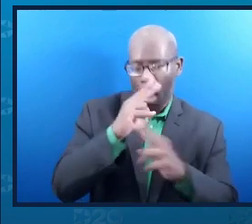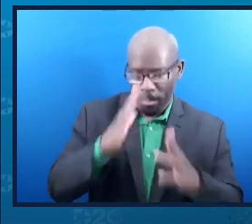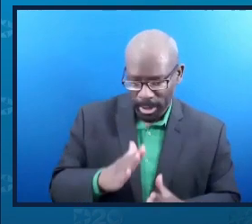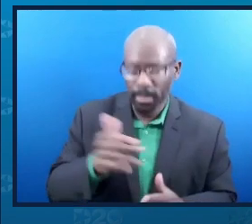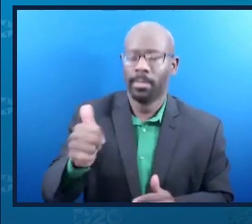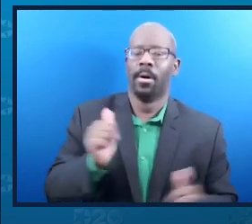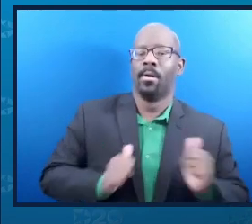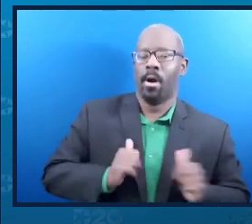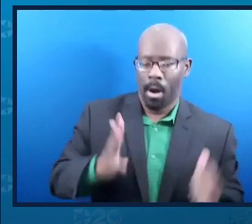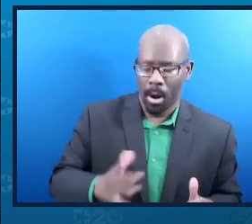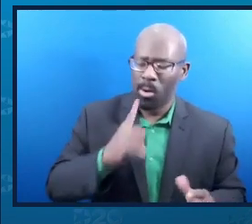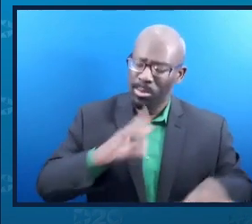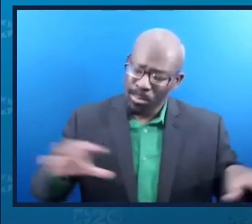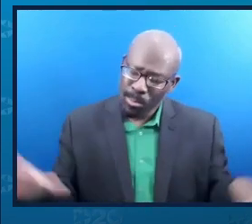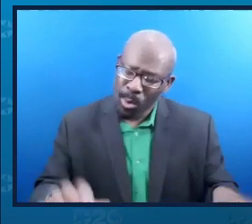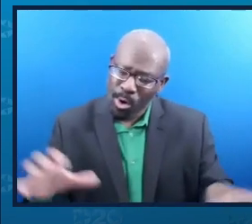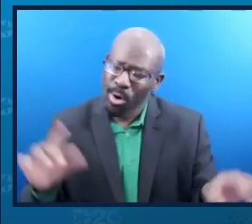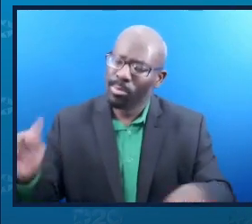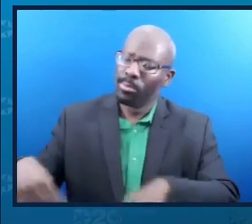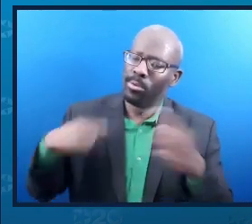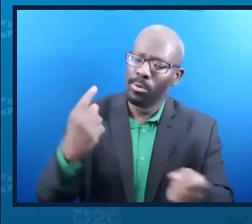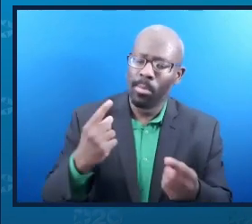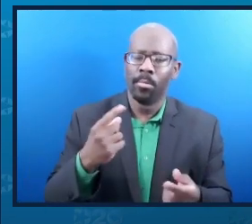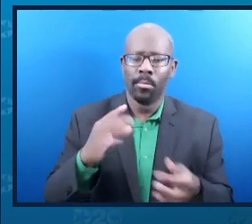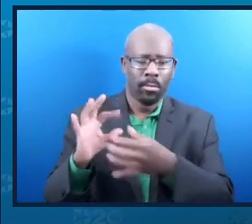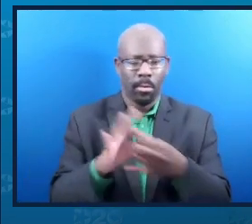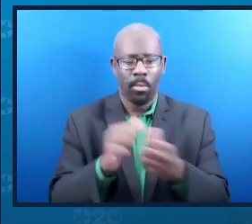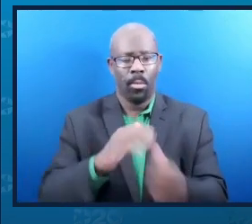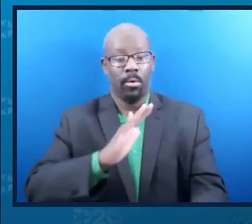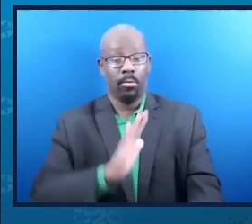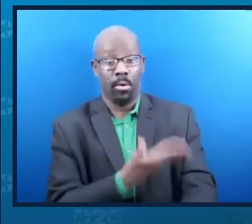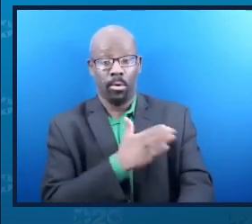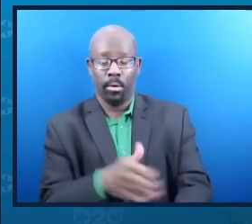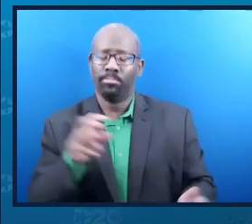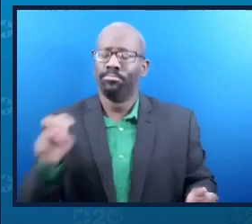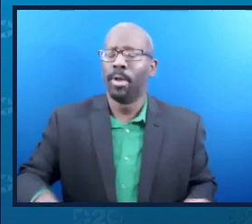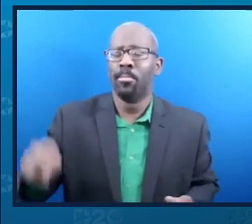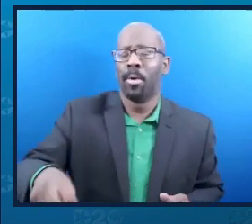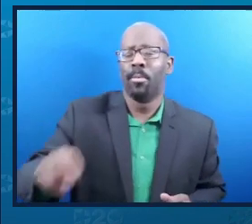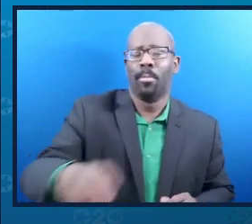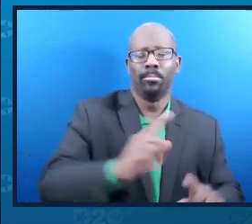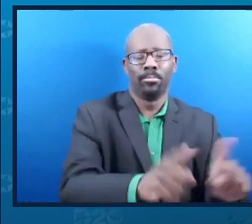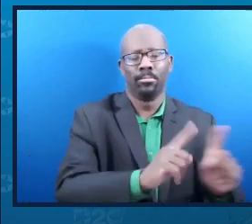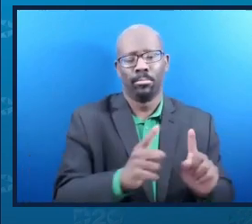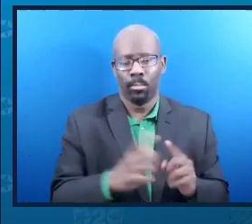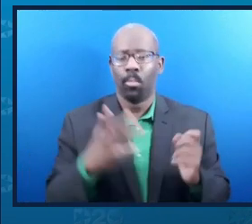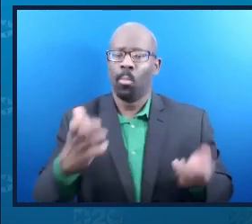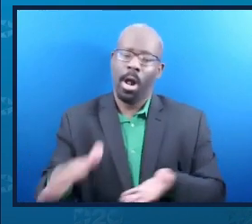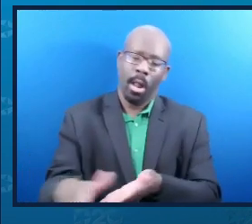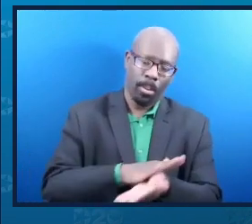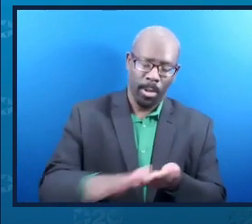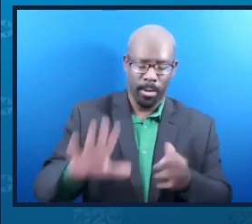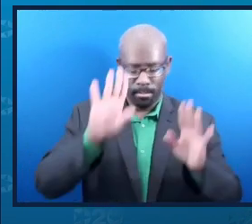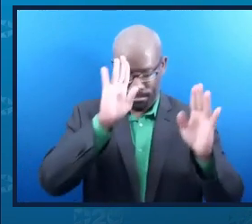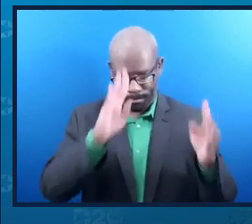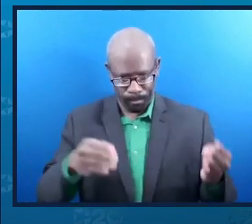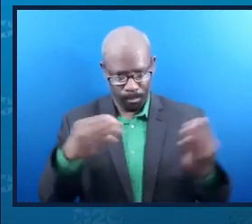MOST RECENT CONCERT TOUR WAS GREEN AND SUSTAINABLE, URGING HER FANS TO DO THE SAME.